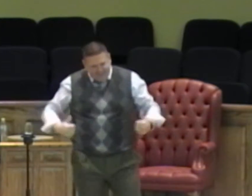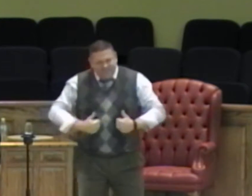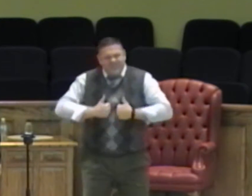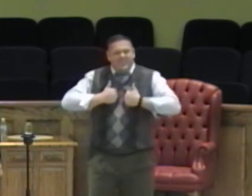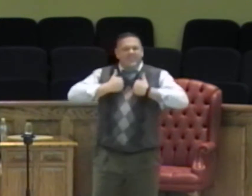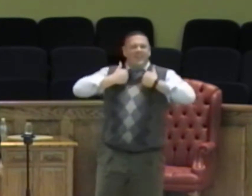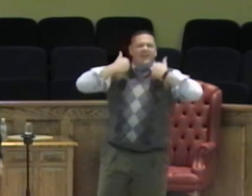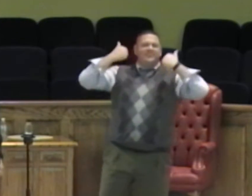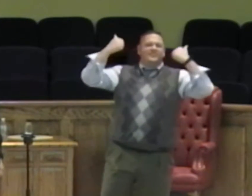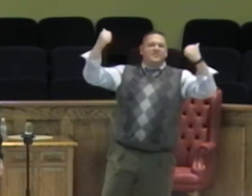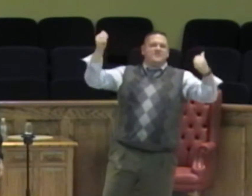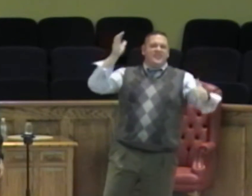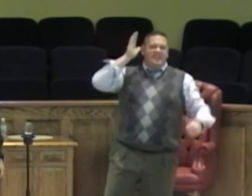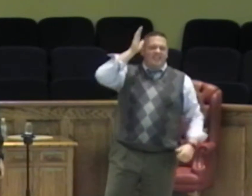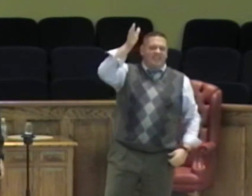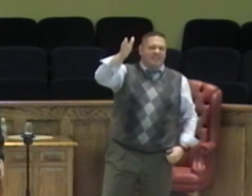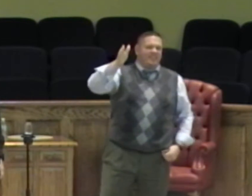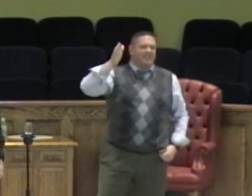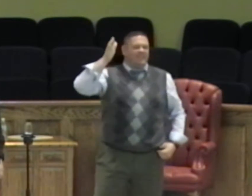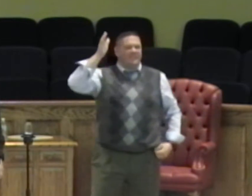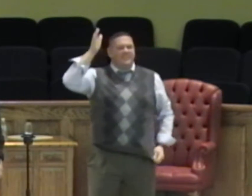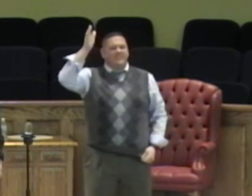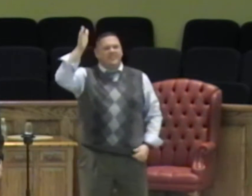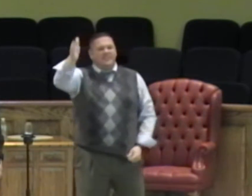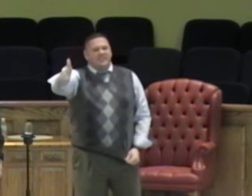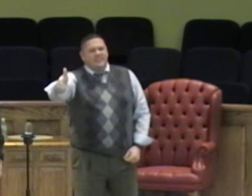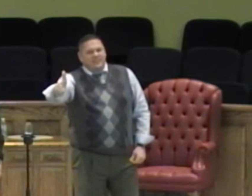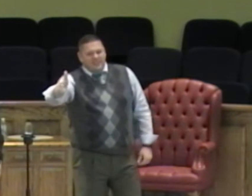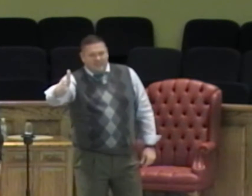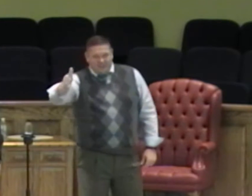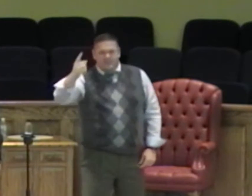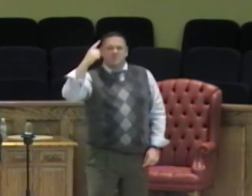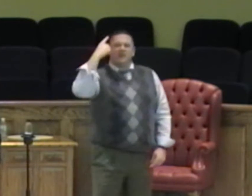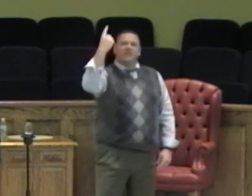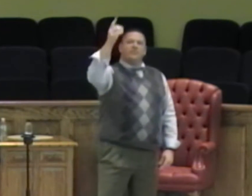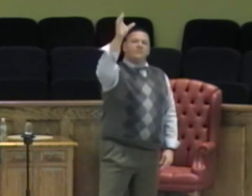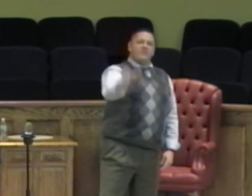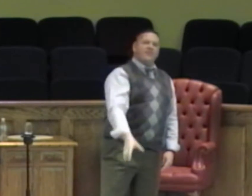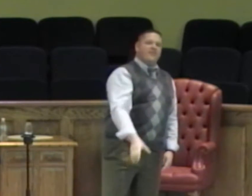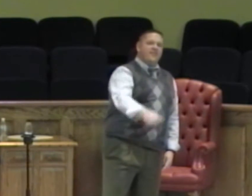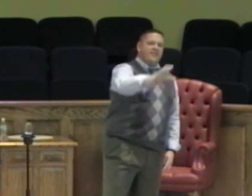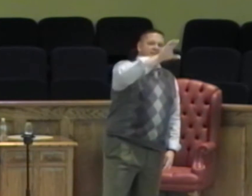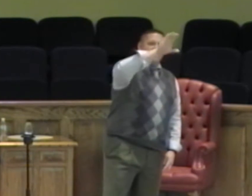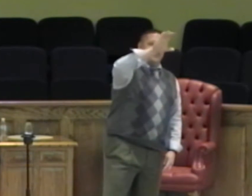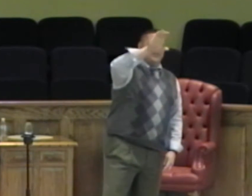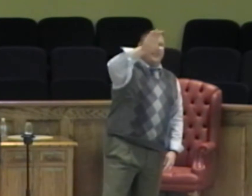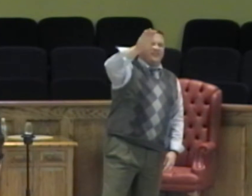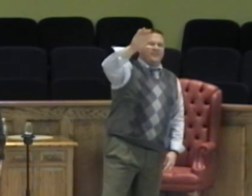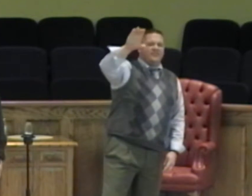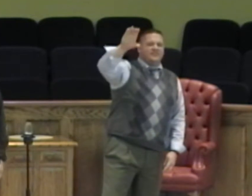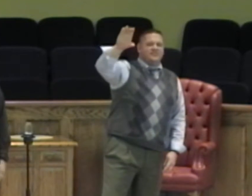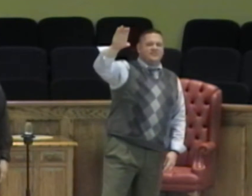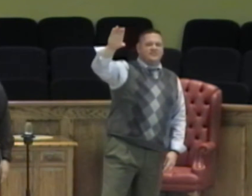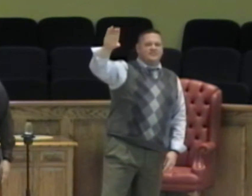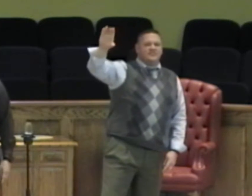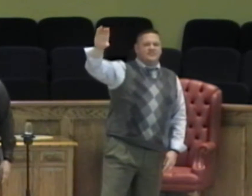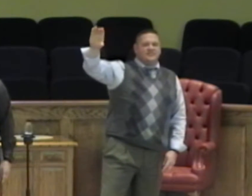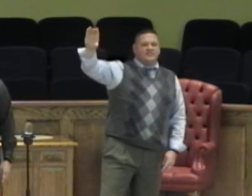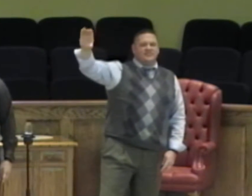have real life someday It's about the cross